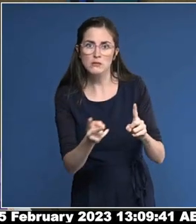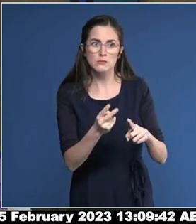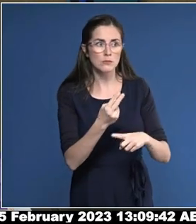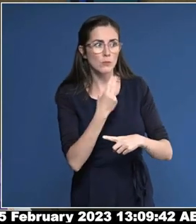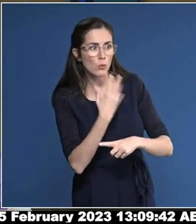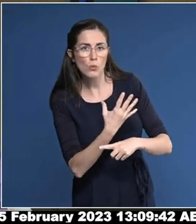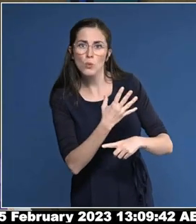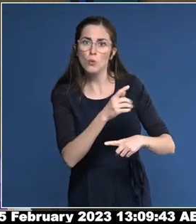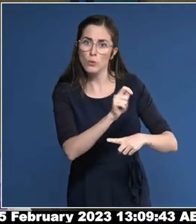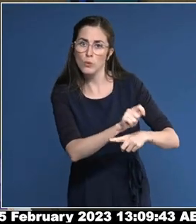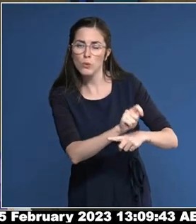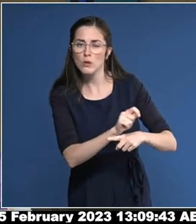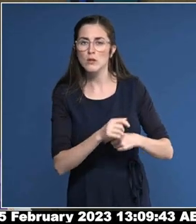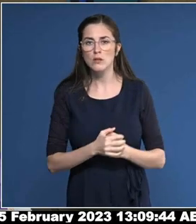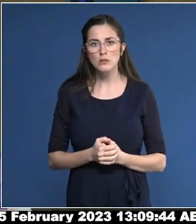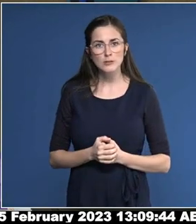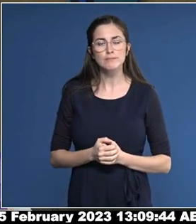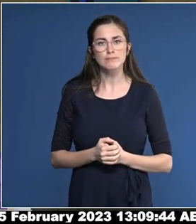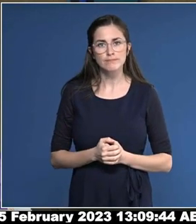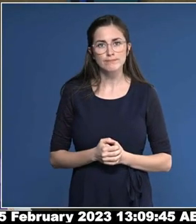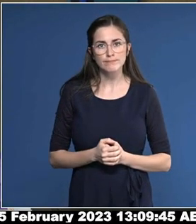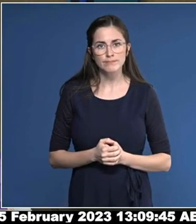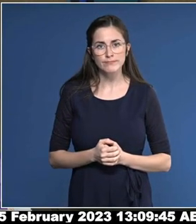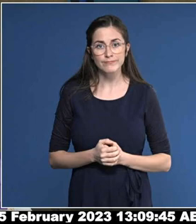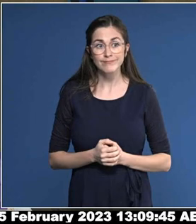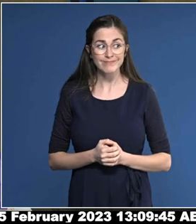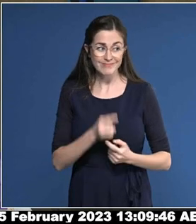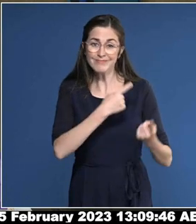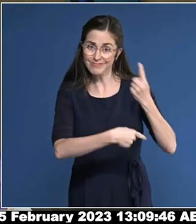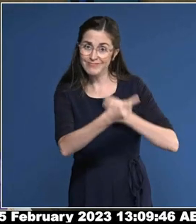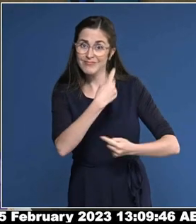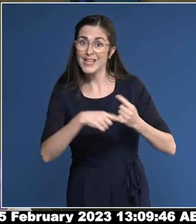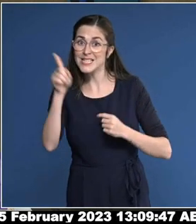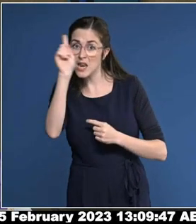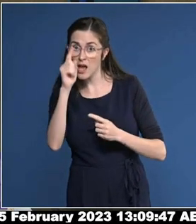It's not evident on the evidence that we have received that the board has actually accepted